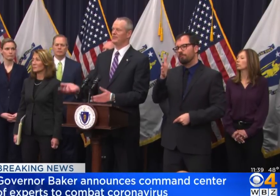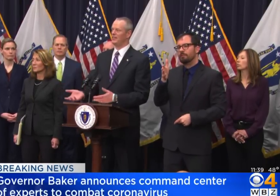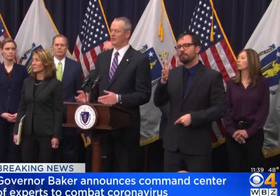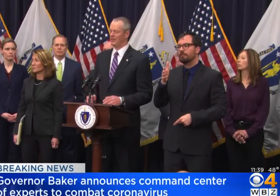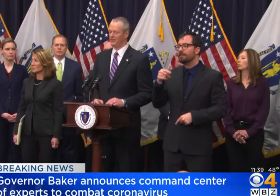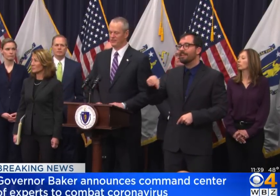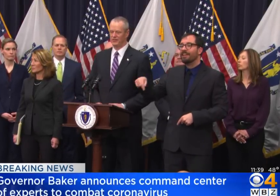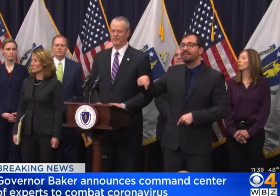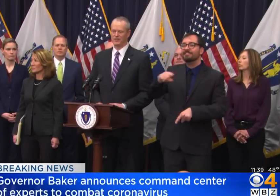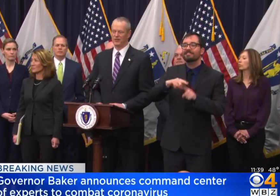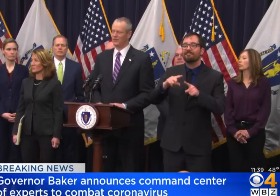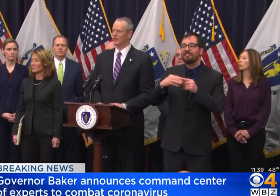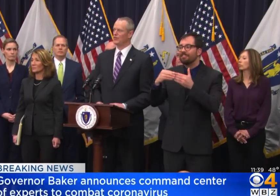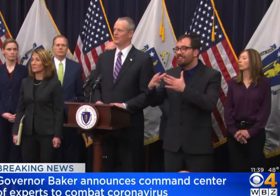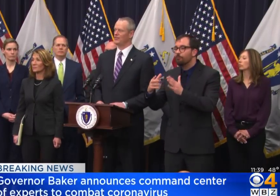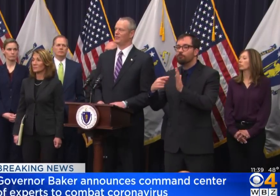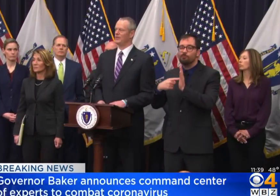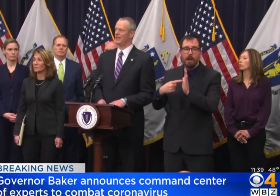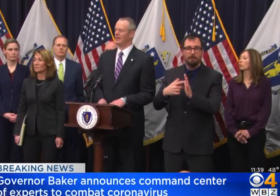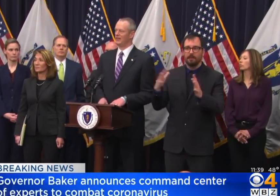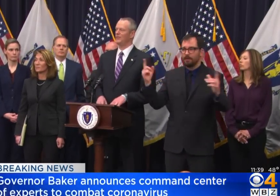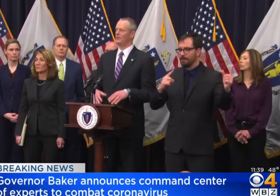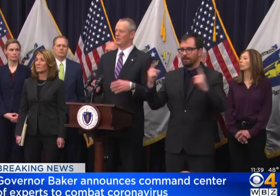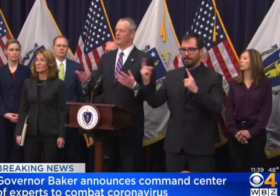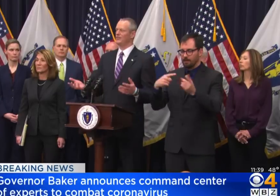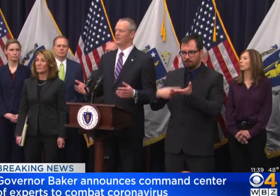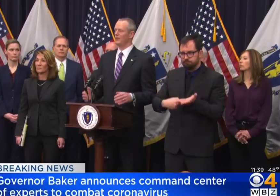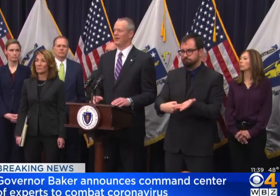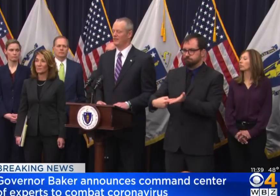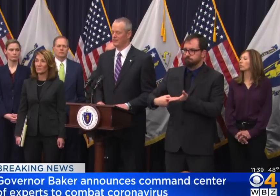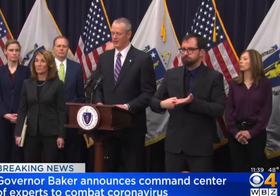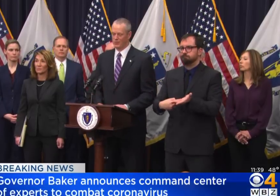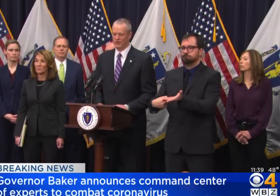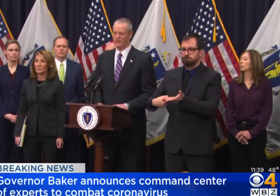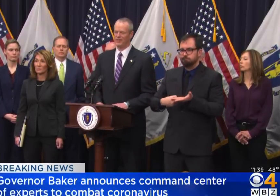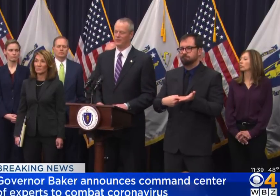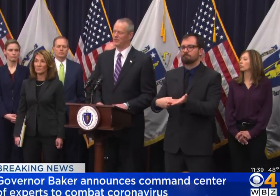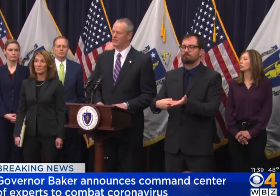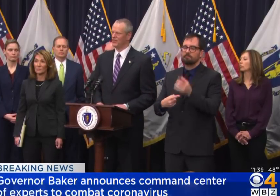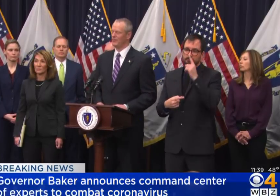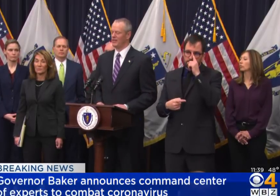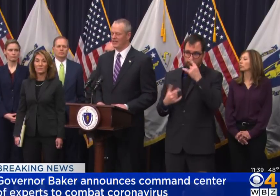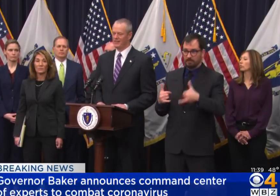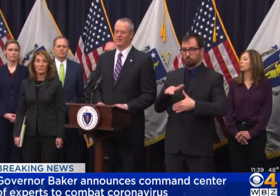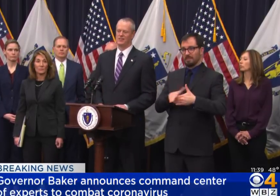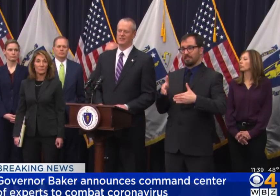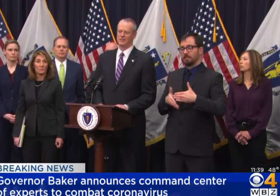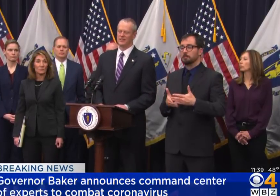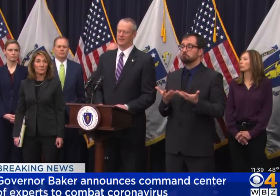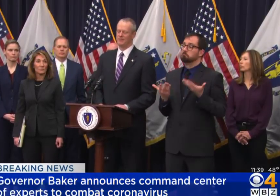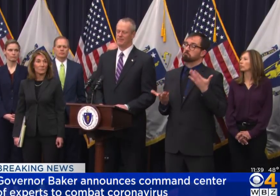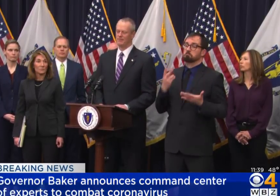WORKING IN THE OFFICE AND WORKING FROM HOME. I EXPECT THAT THE CONVERSATION WITH MANY OF THE LEADERS AND REPRESENTATIVES OF LABOR WILL TAKE PLACE OVER THE COURSE OF